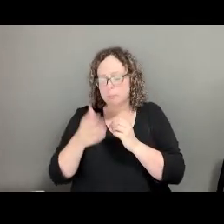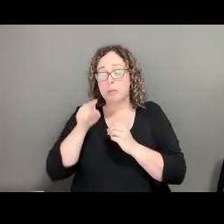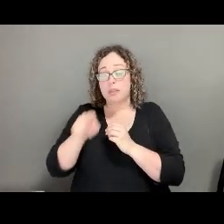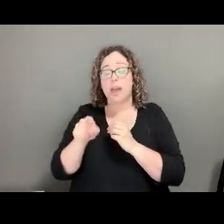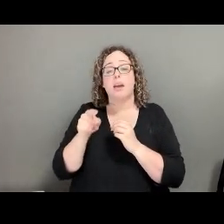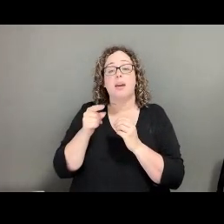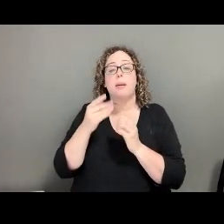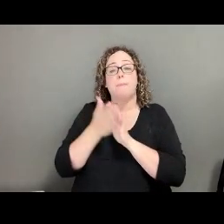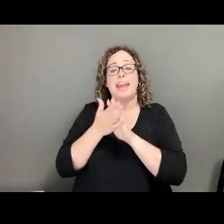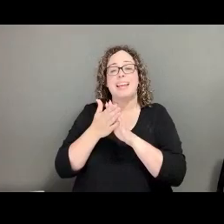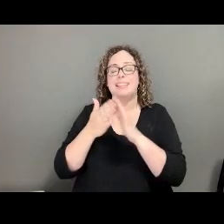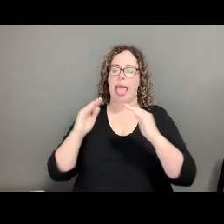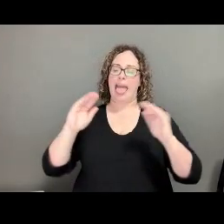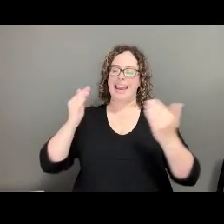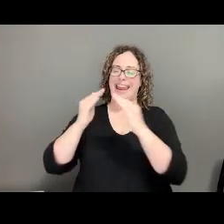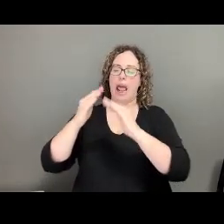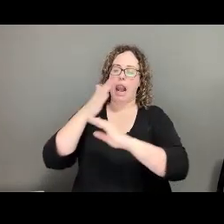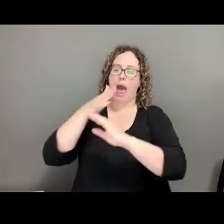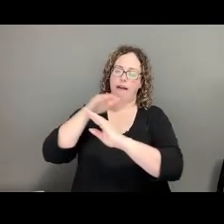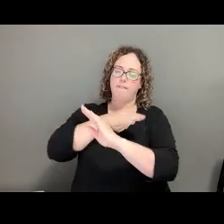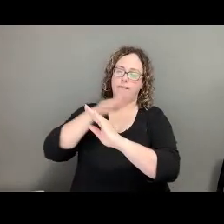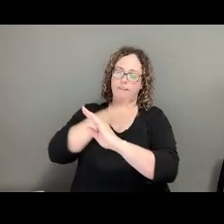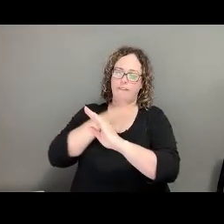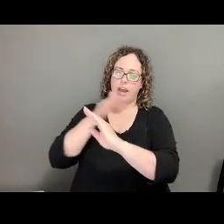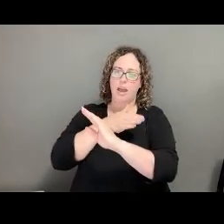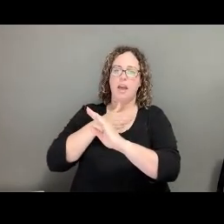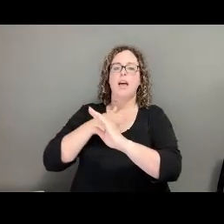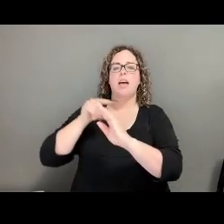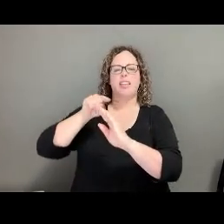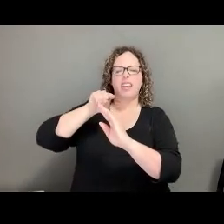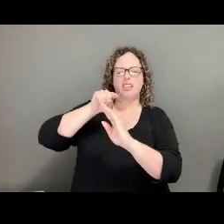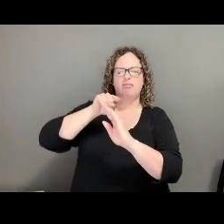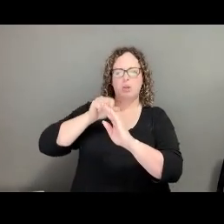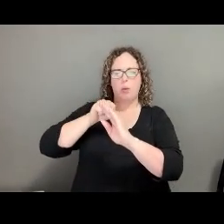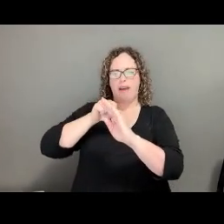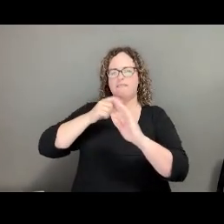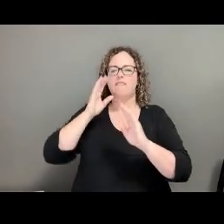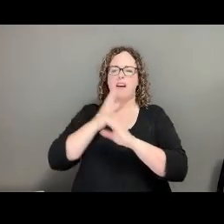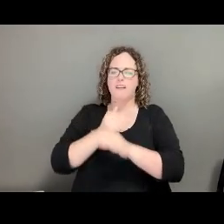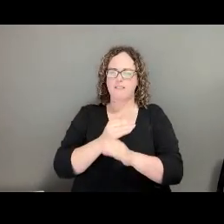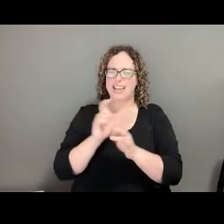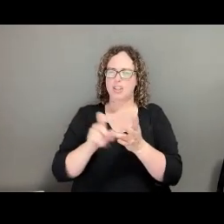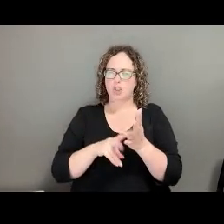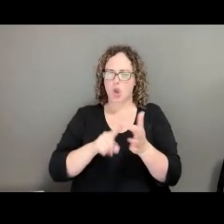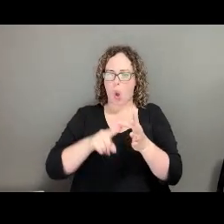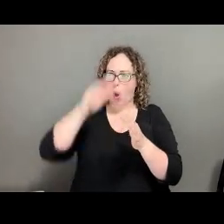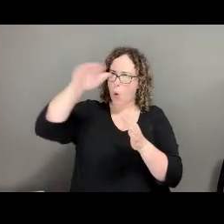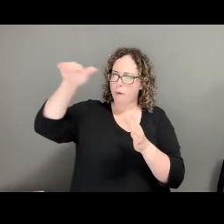which is down at Flying Fish Cove, which is the main beach area. So our house was directly opposite the limestone cliffs.